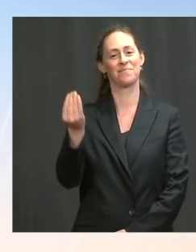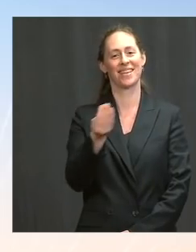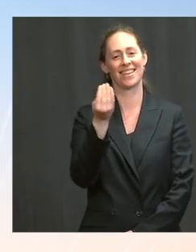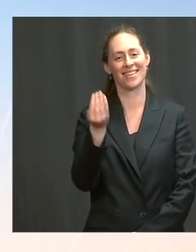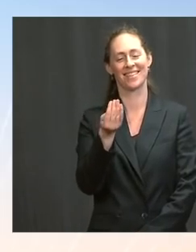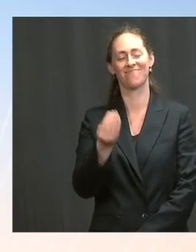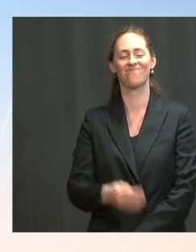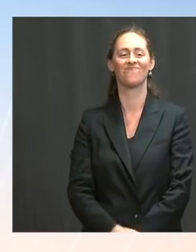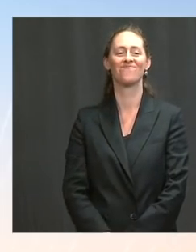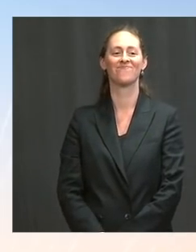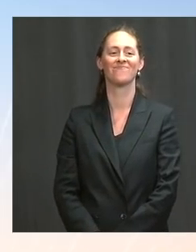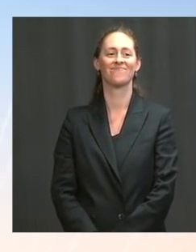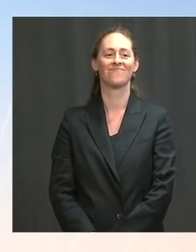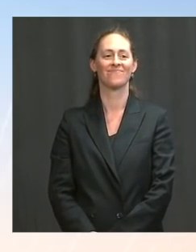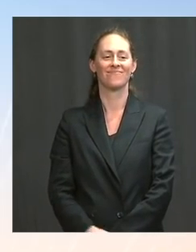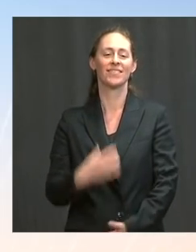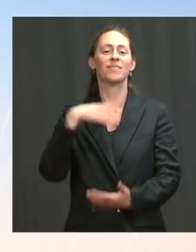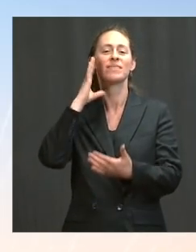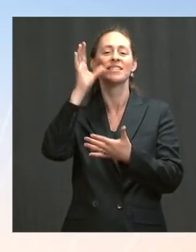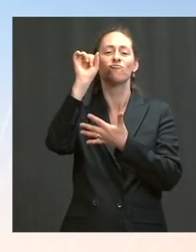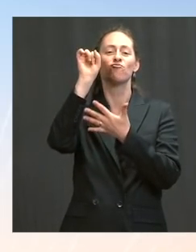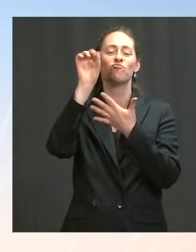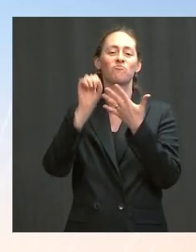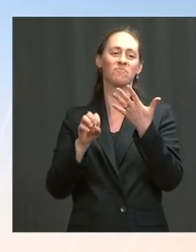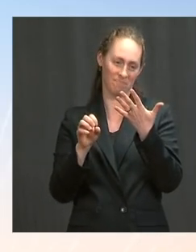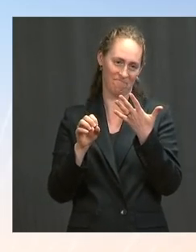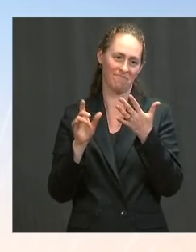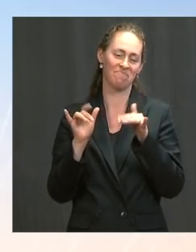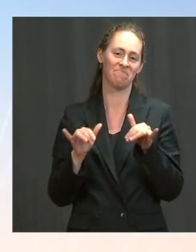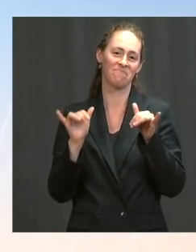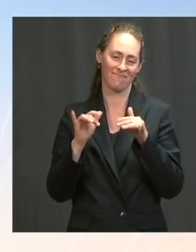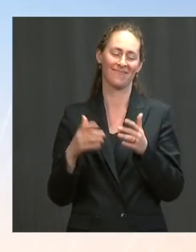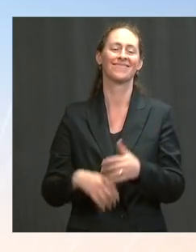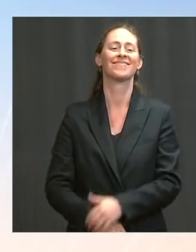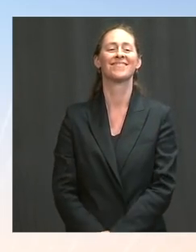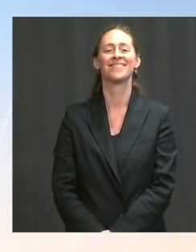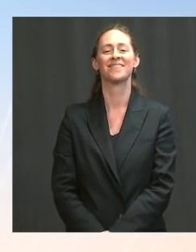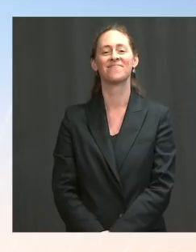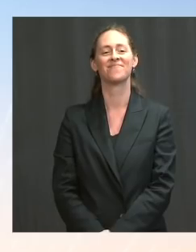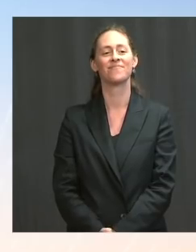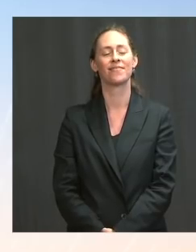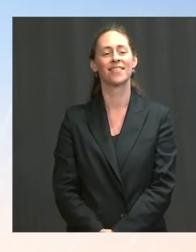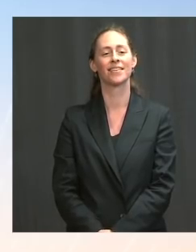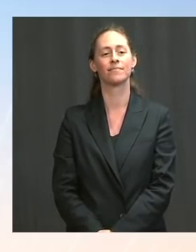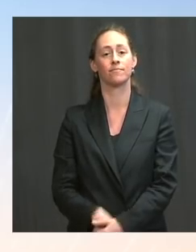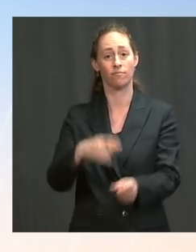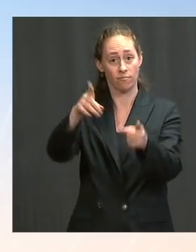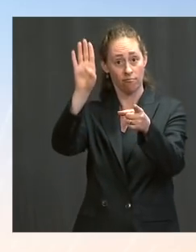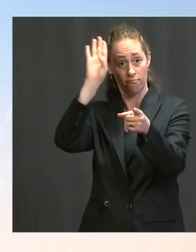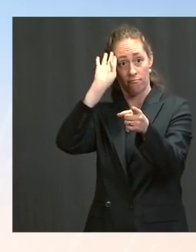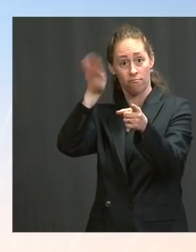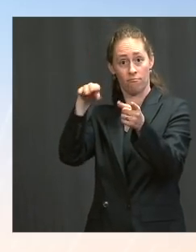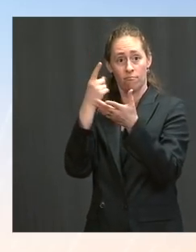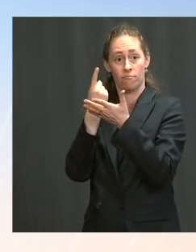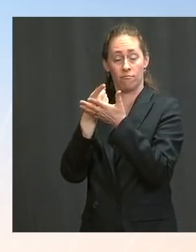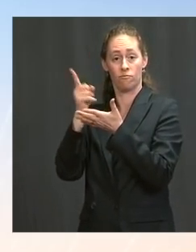Okay, just a couple of items for you at the top. As you all know, last week, the President and a bipartisan group of senators